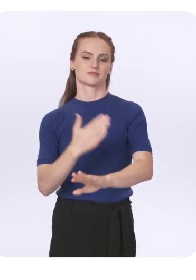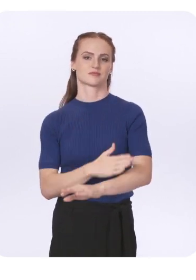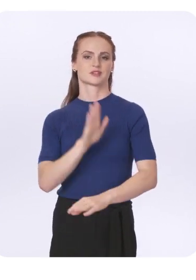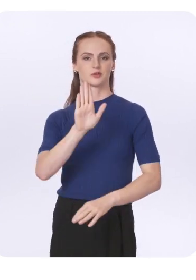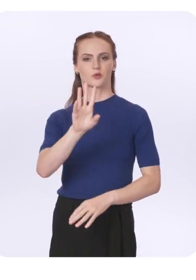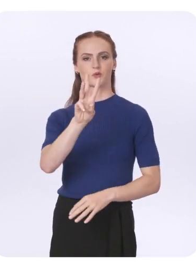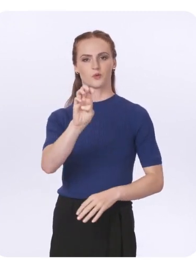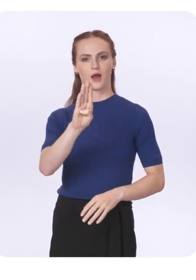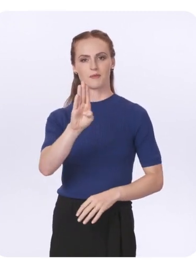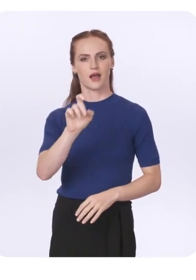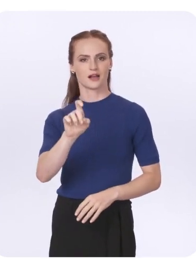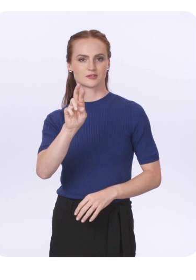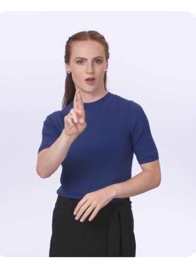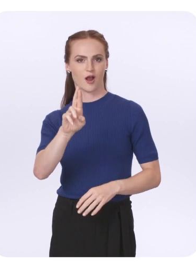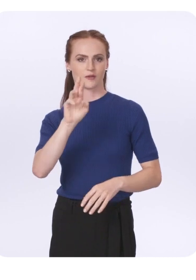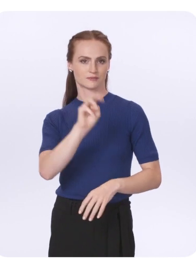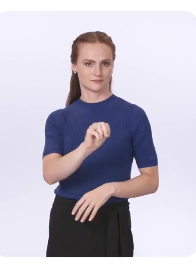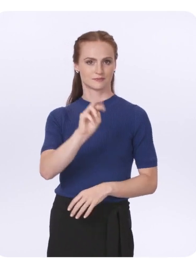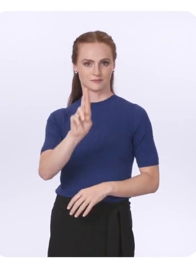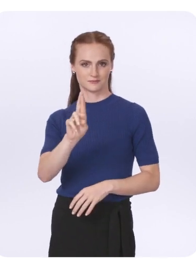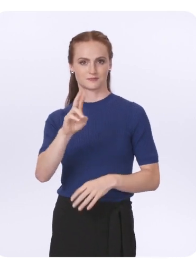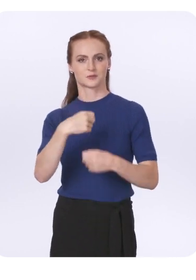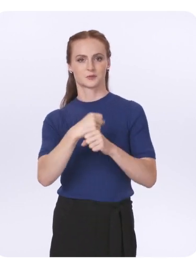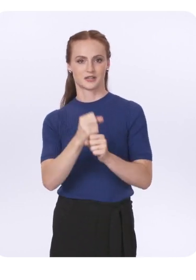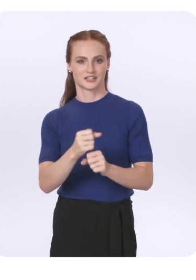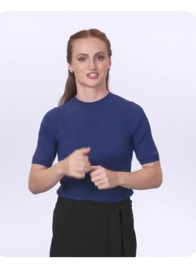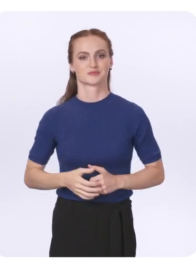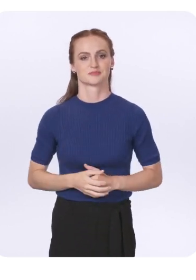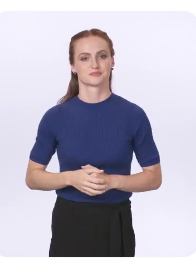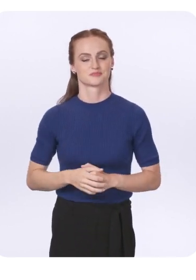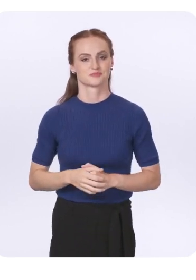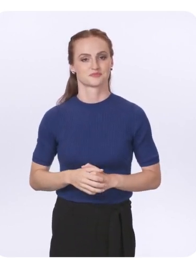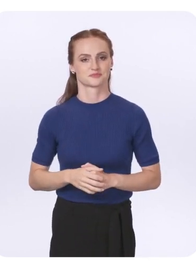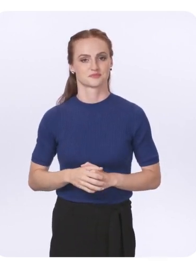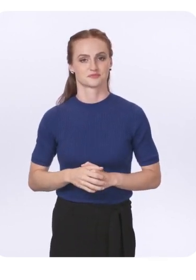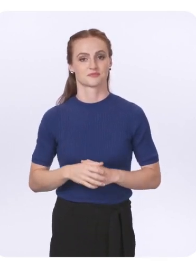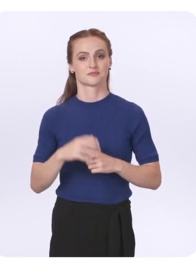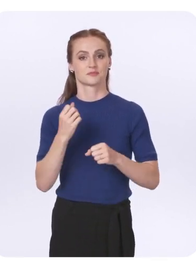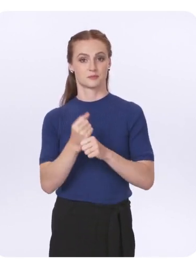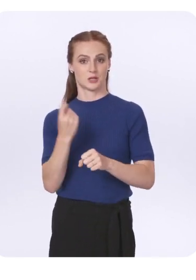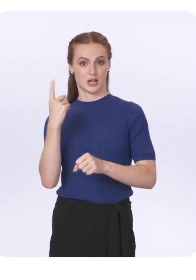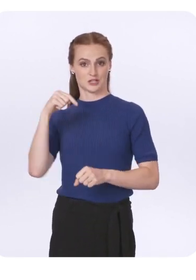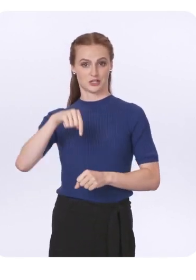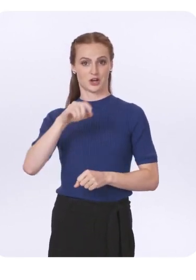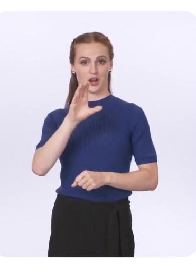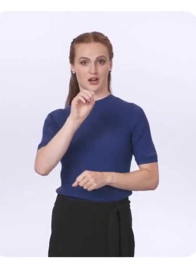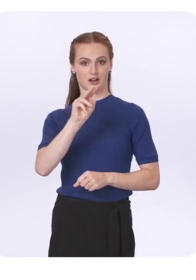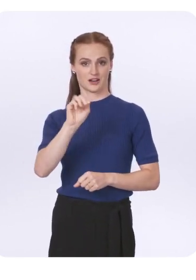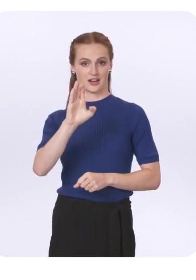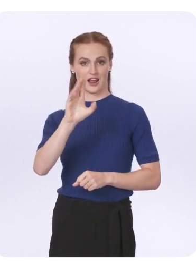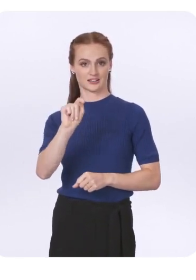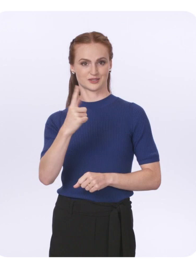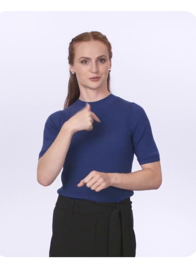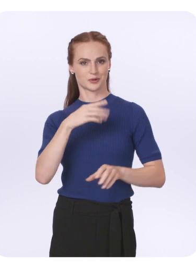Last year at Connect, we gave you a glimpse of an early version of a WebXR Device API emulation tool